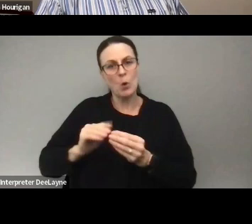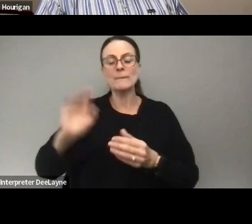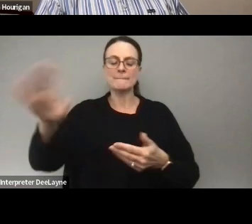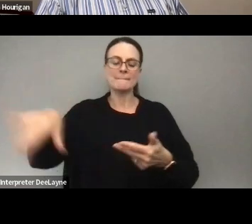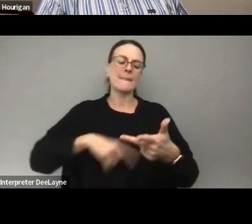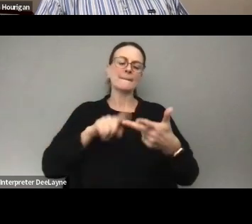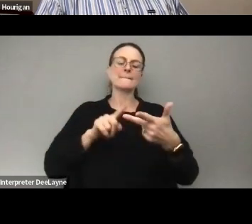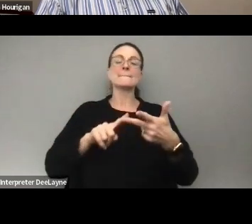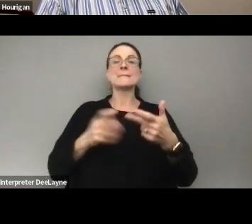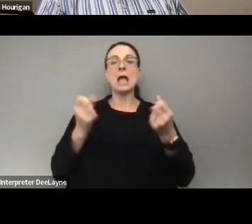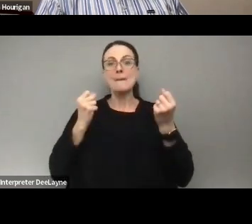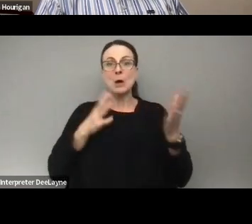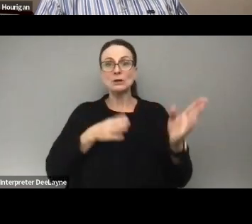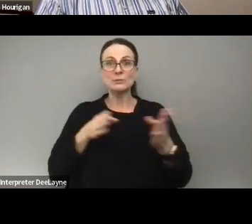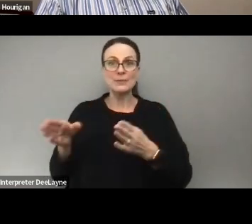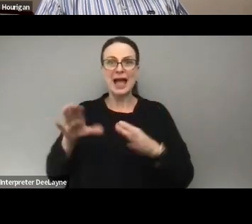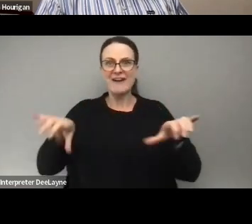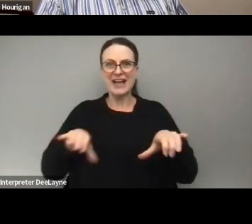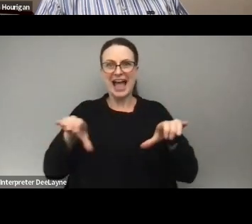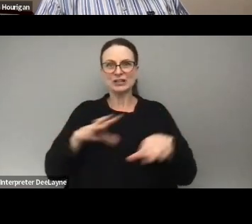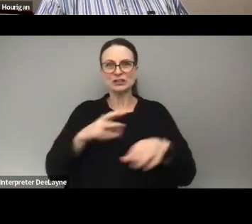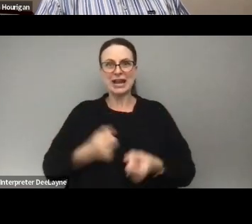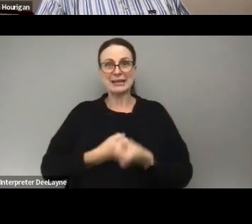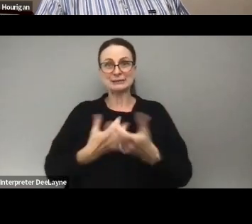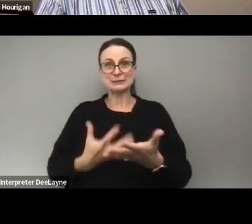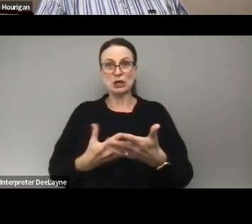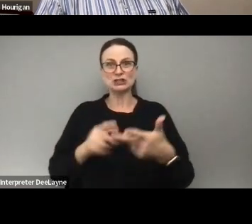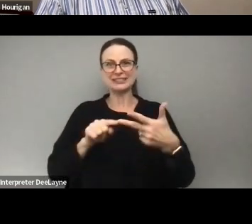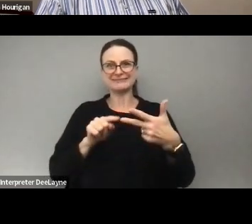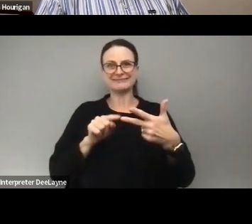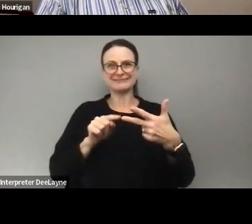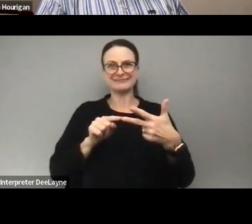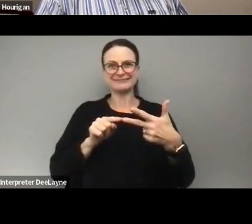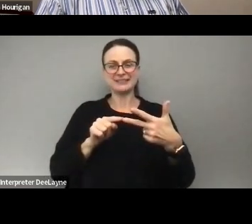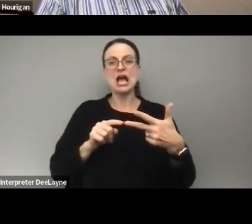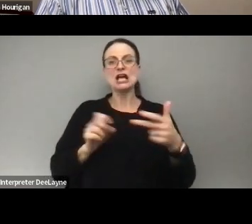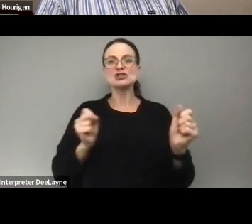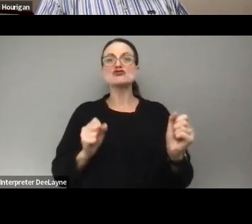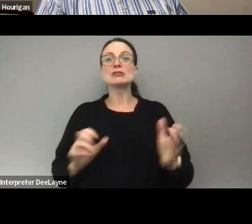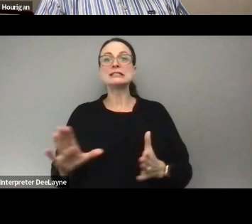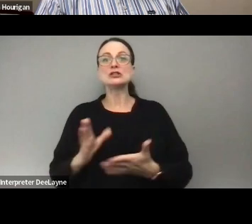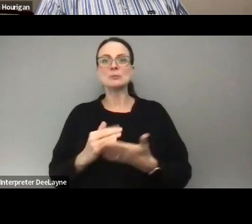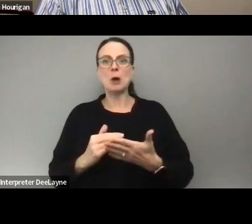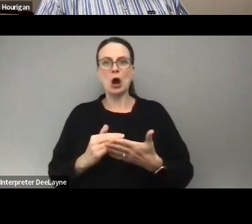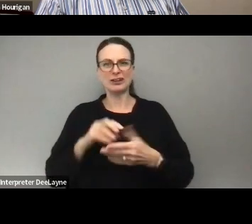and multiple means of action and expression, which is the strategic networks of the brain.